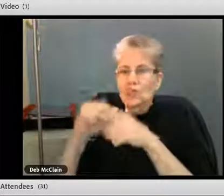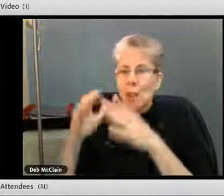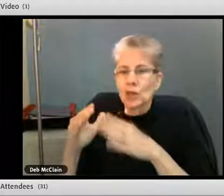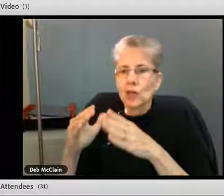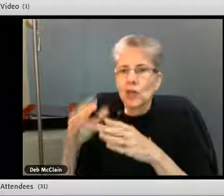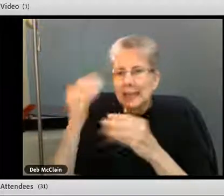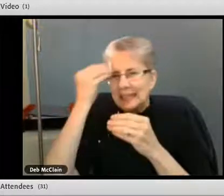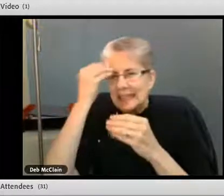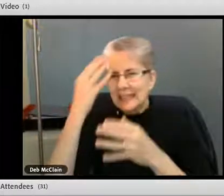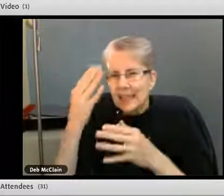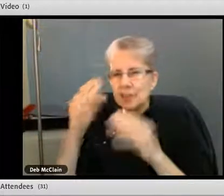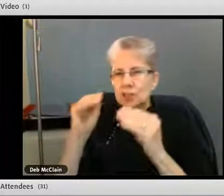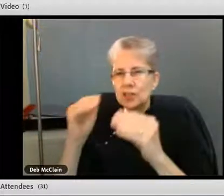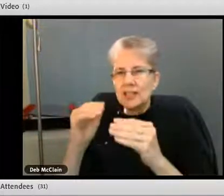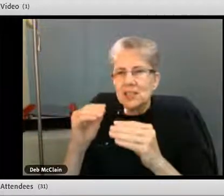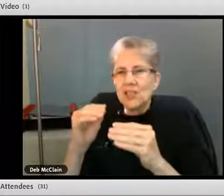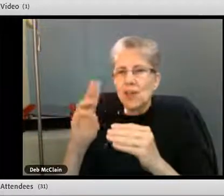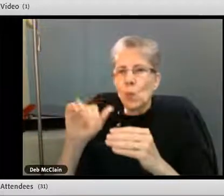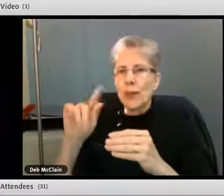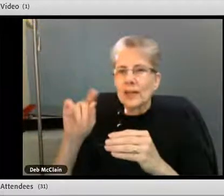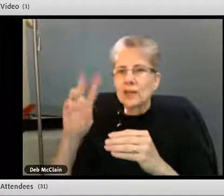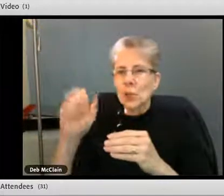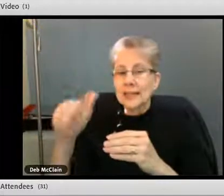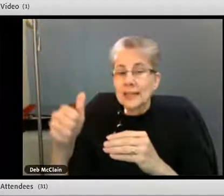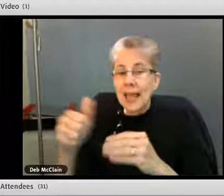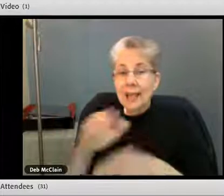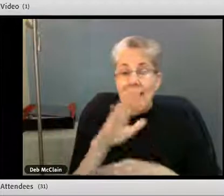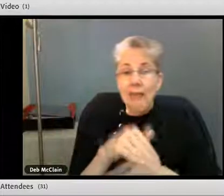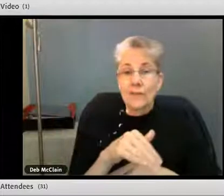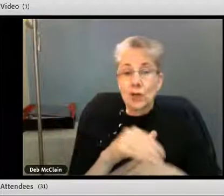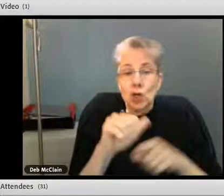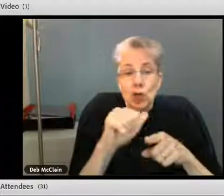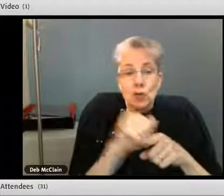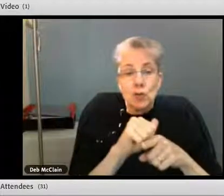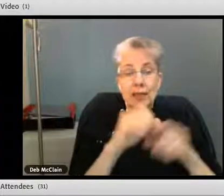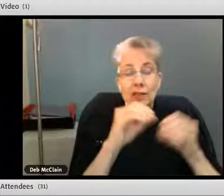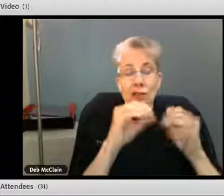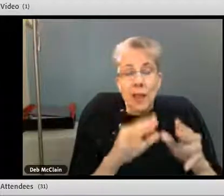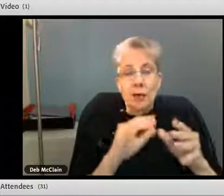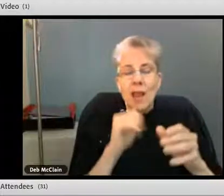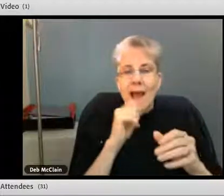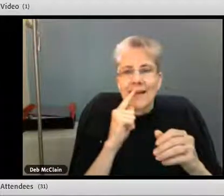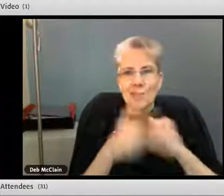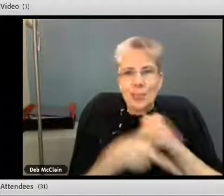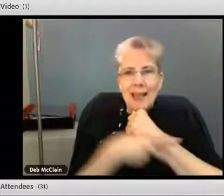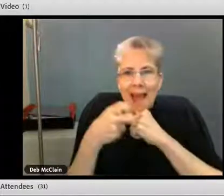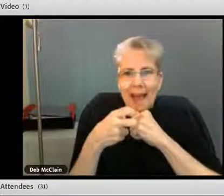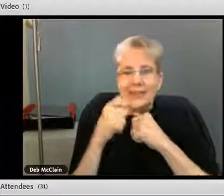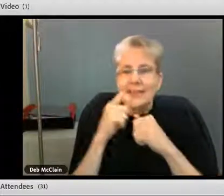And the afternoon will be "Train the Trainer." How not to be hacked keeping you and your patrons safe in a digital world.